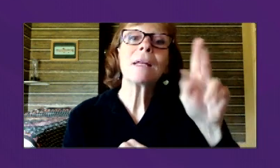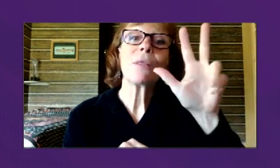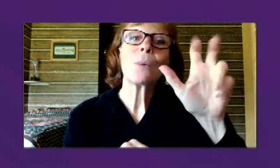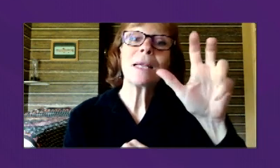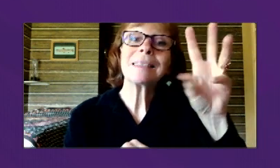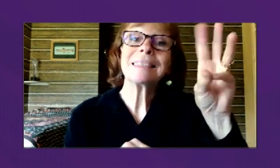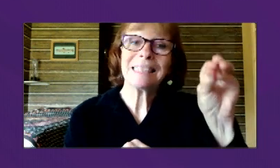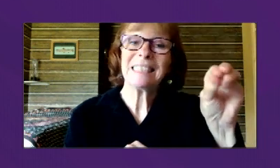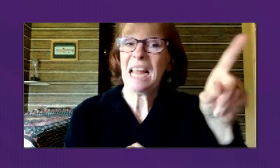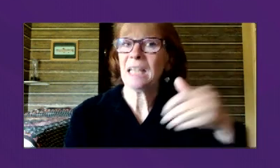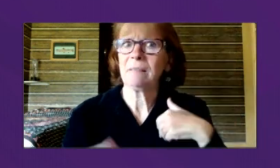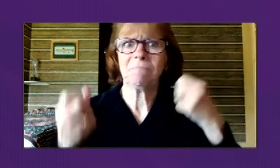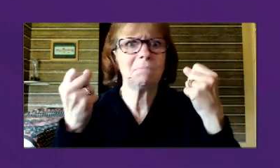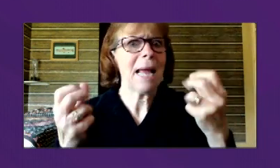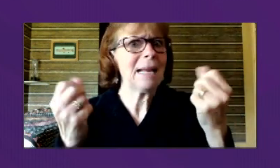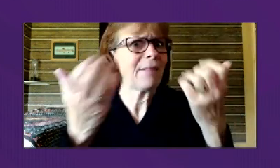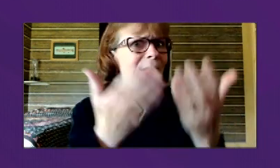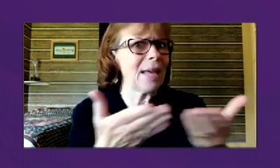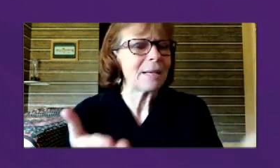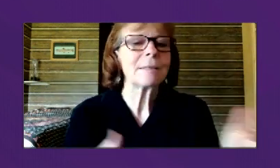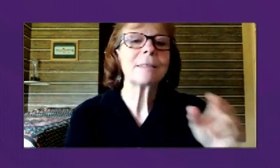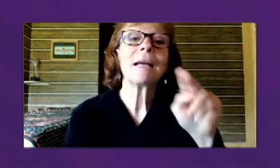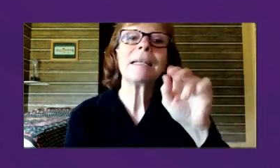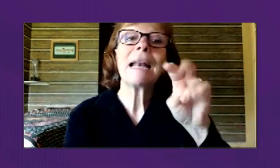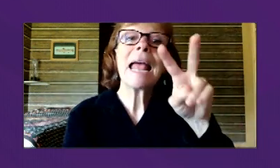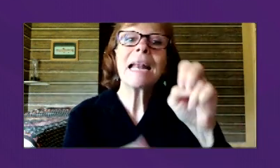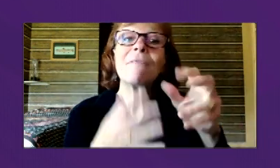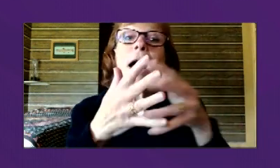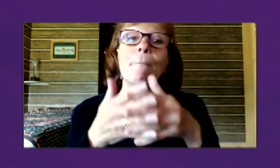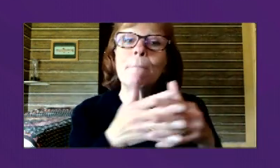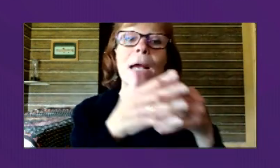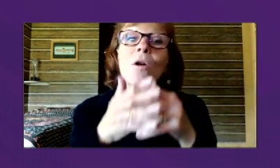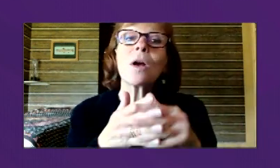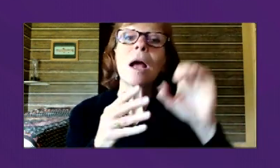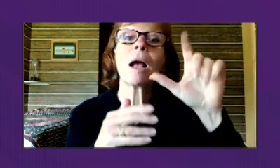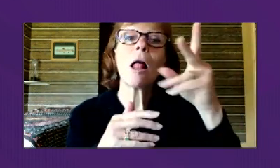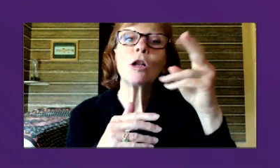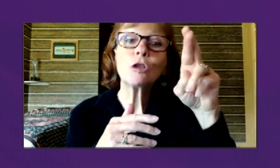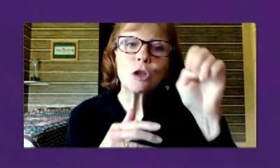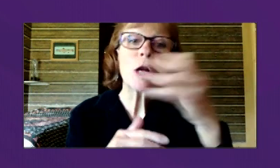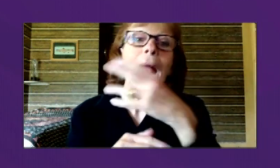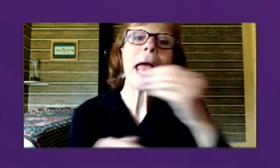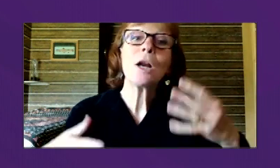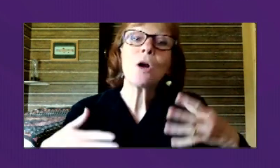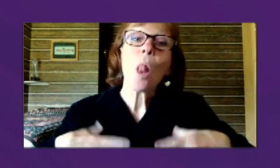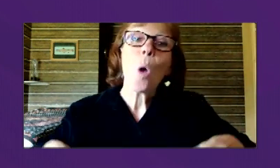our website is titled Native American Cultures and Clothing. Native American is not a costume